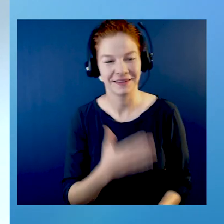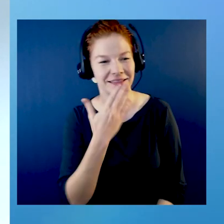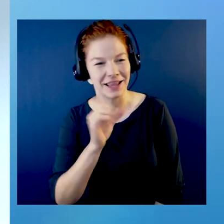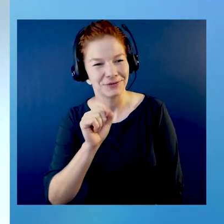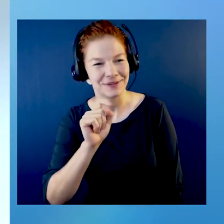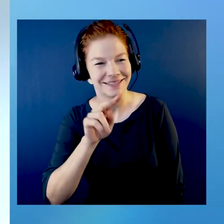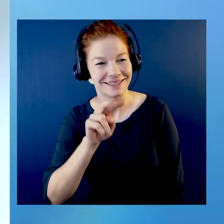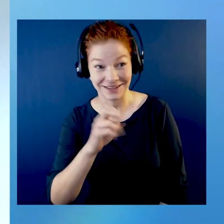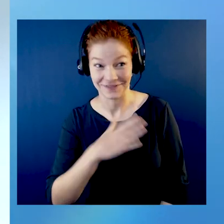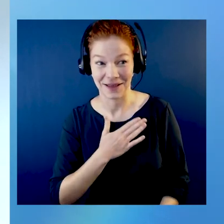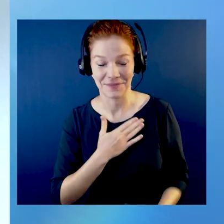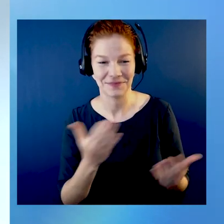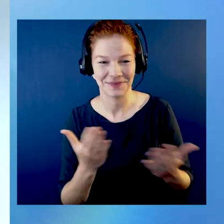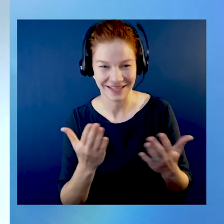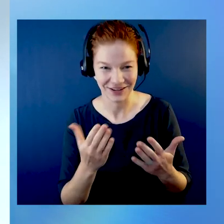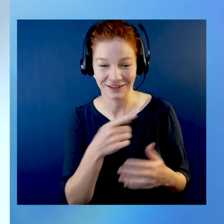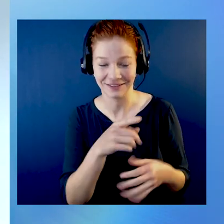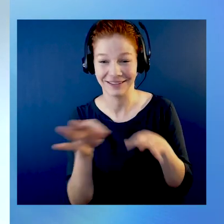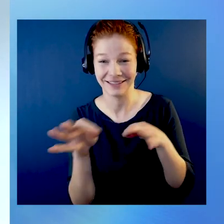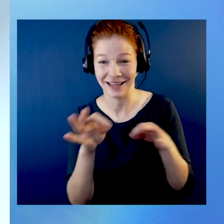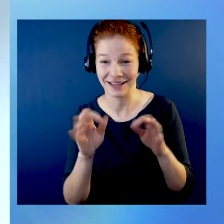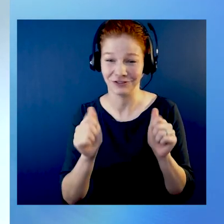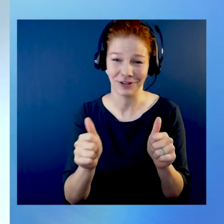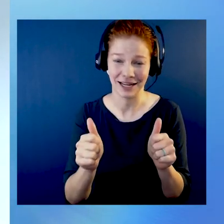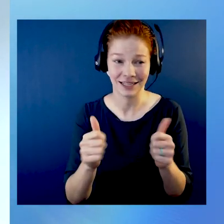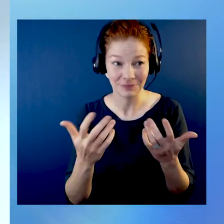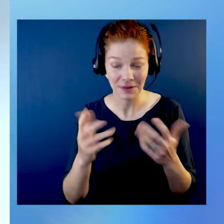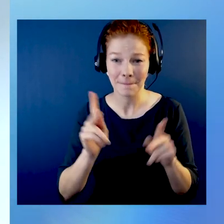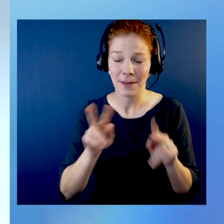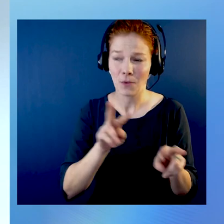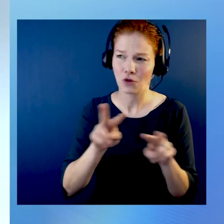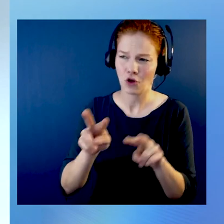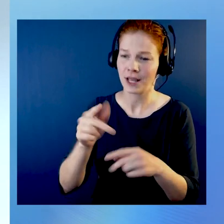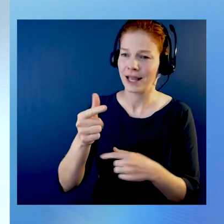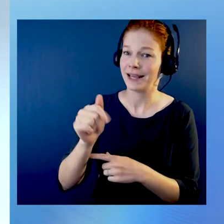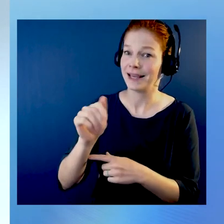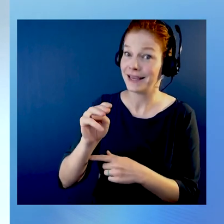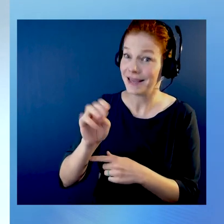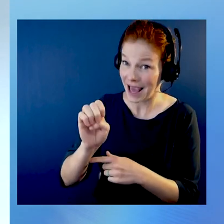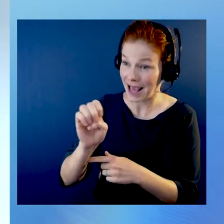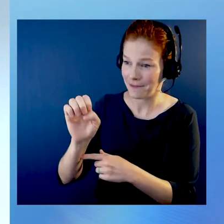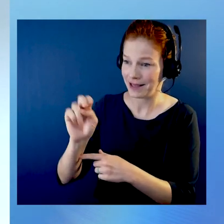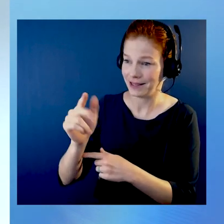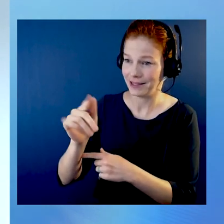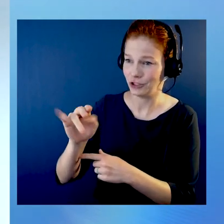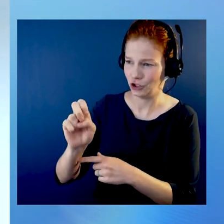and great lead into where and why people are looking at game engines as part of their Digital Twins solutions.